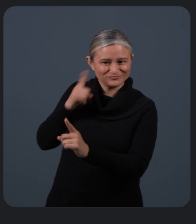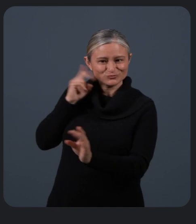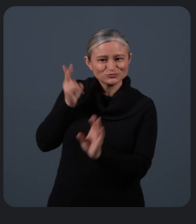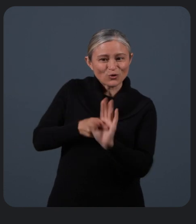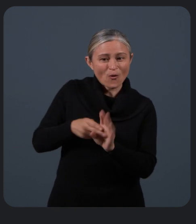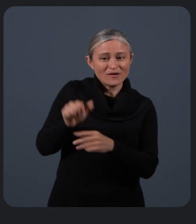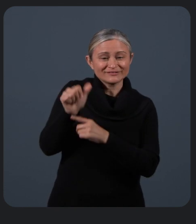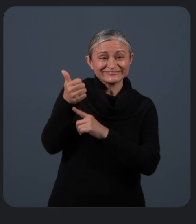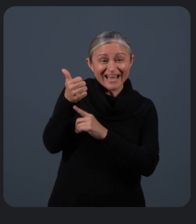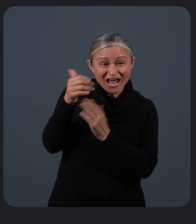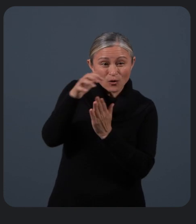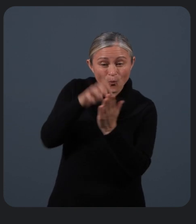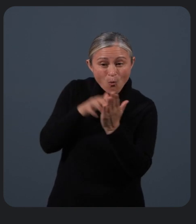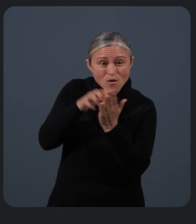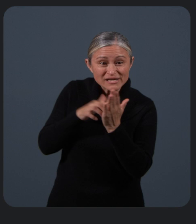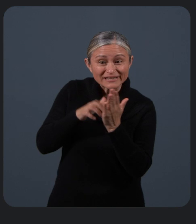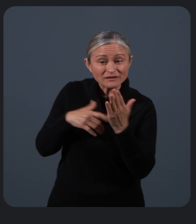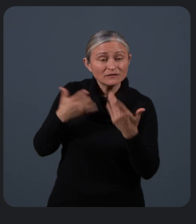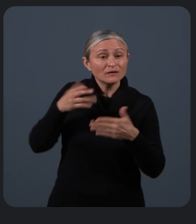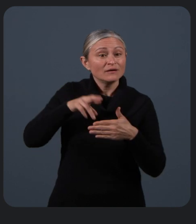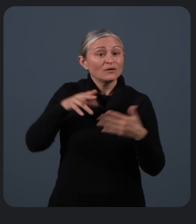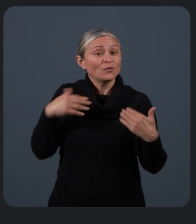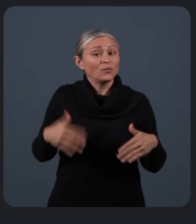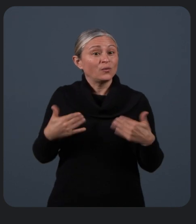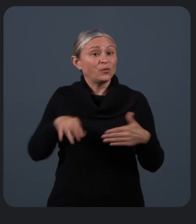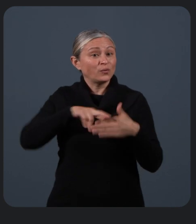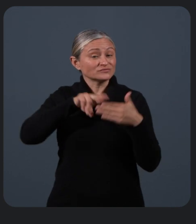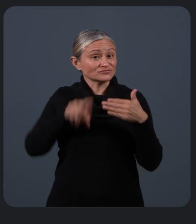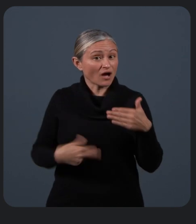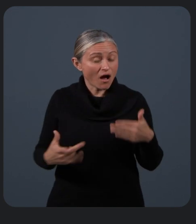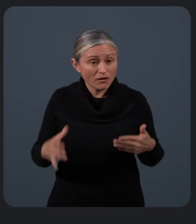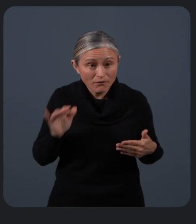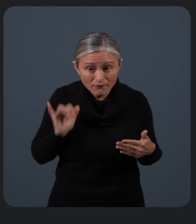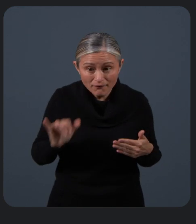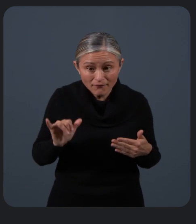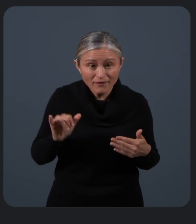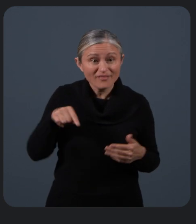with impressive results. It's just the beginning and we believe